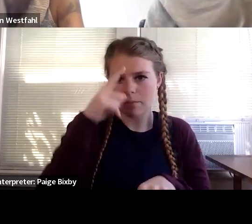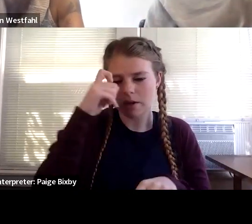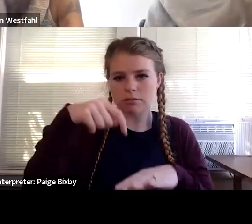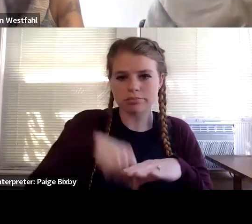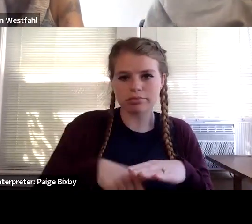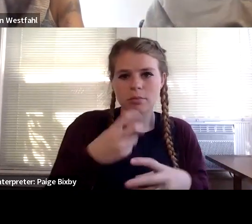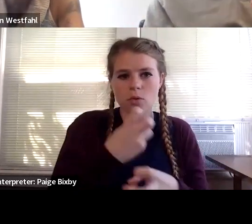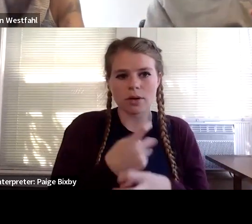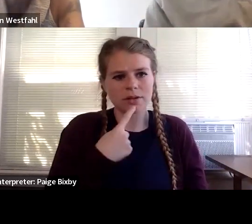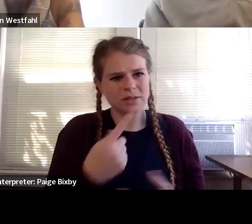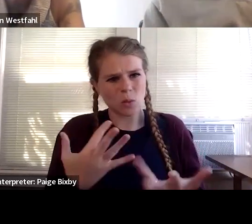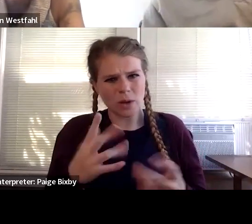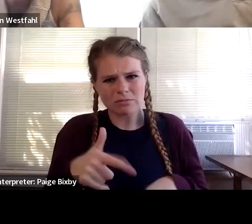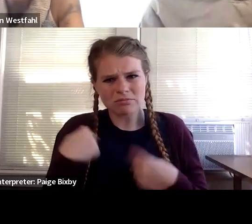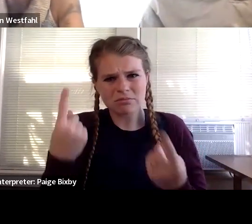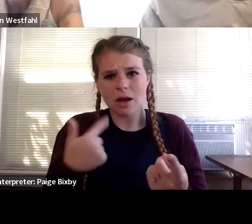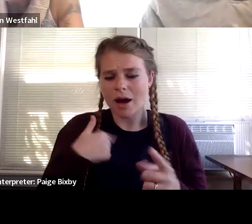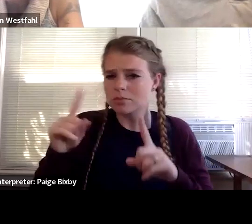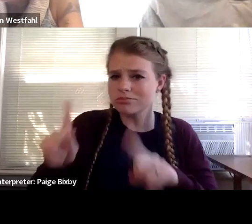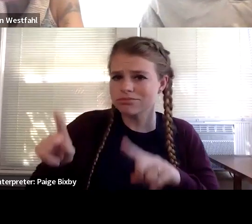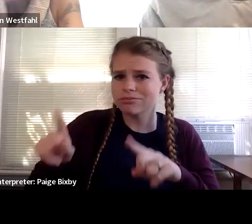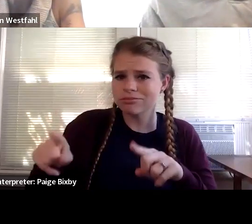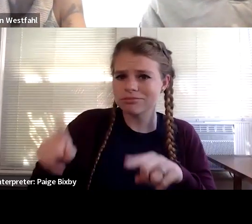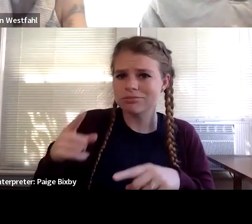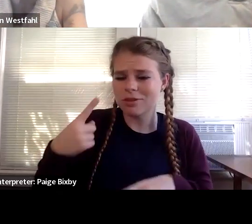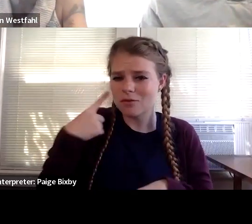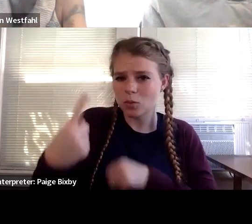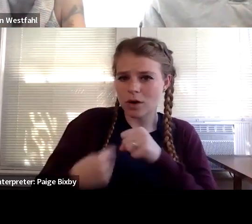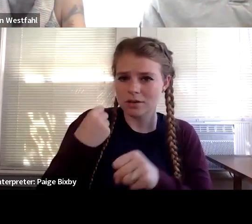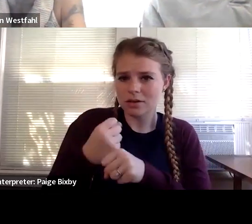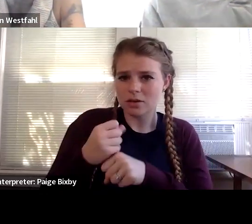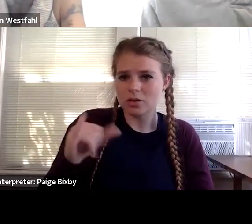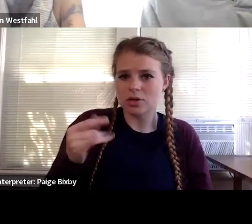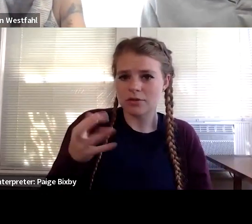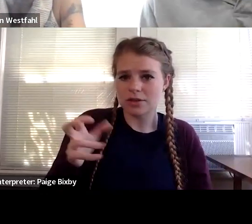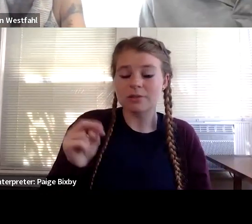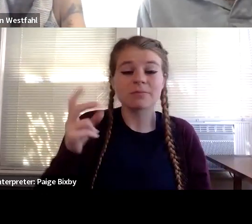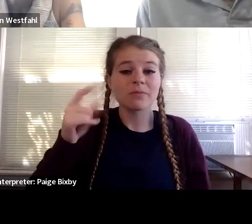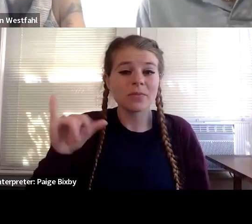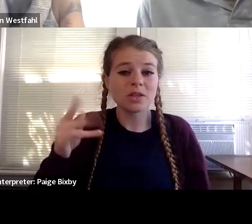I've been going to Jefferson over this last year. Now Jefferson has no records of me ever going there,